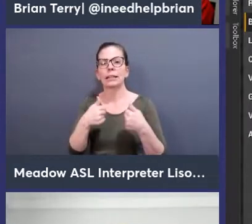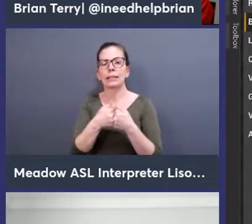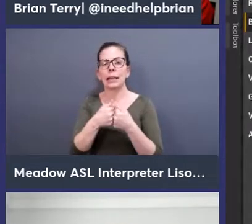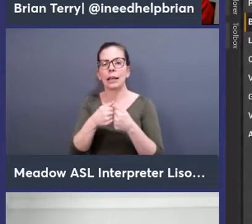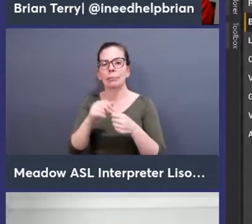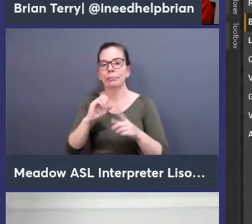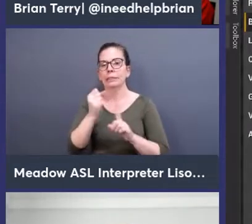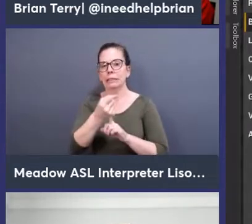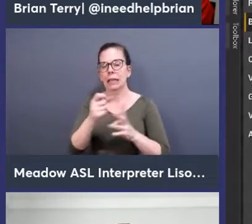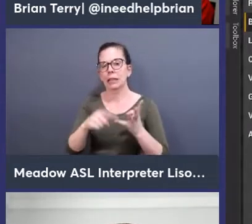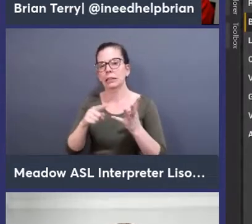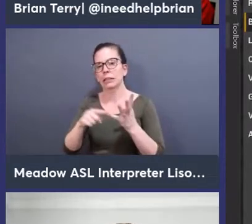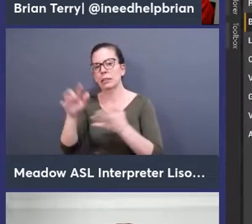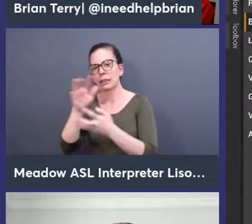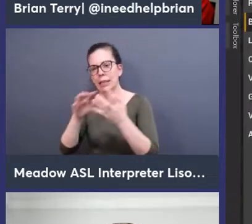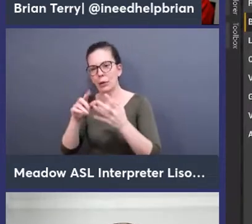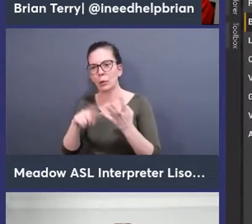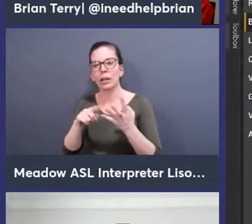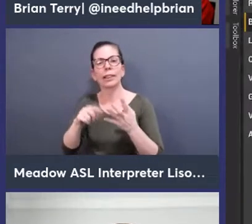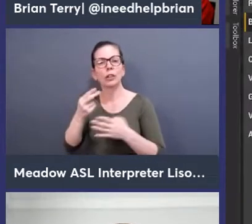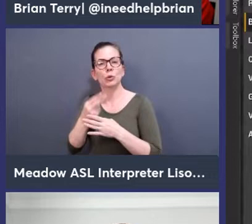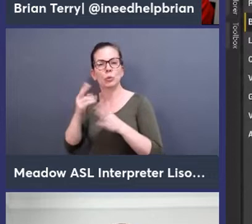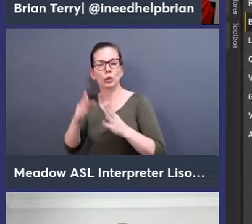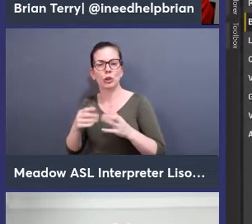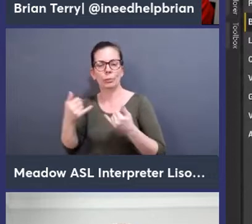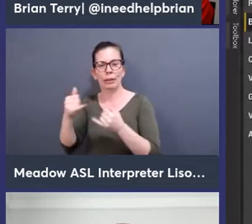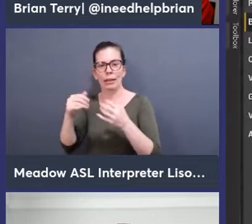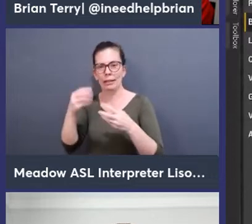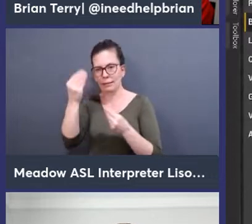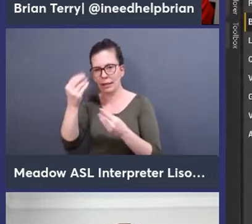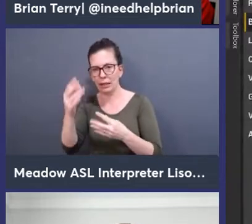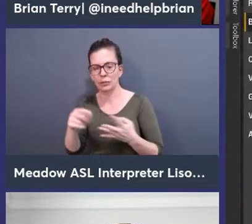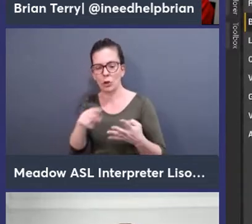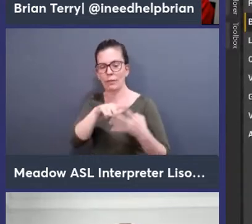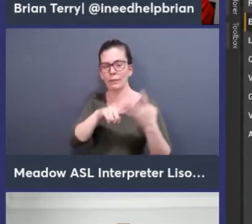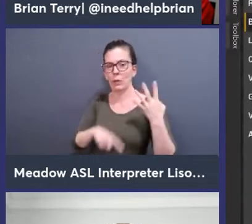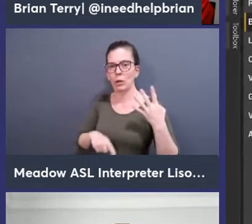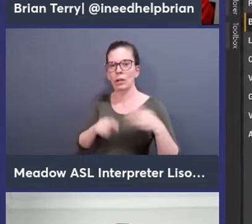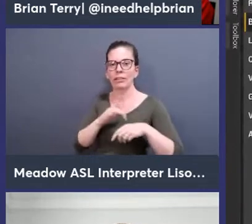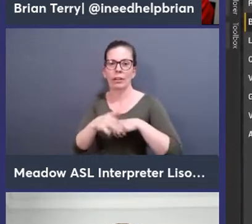and User Gameplay Data. These are the four features that are available to you.